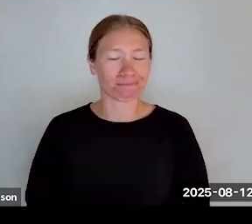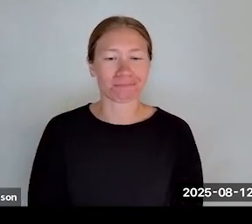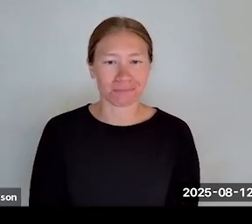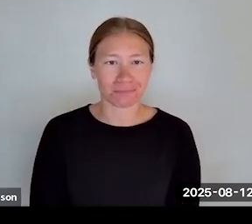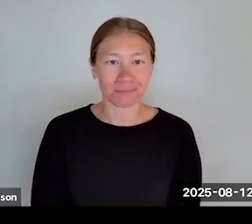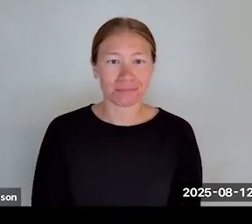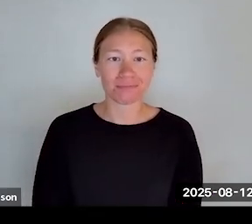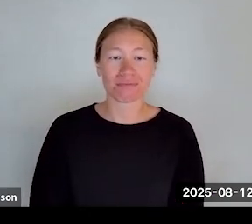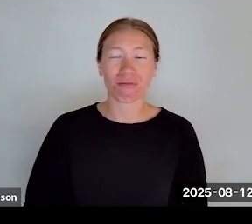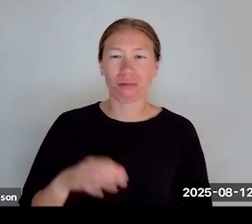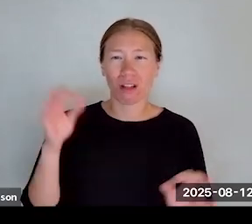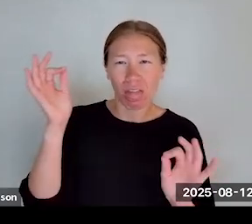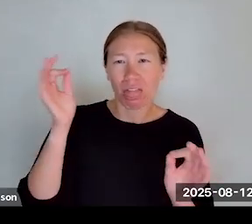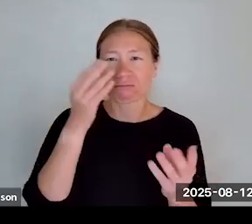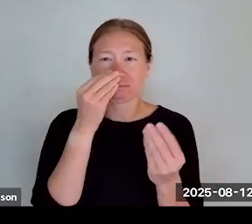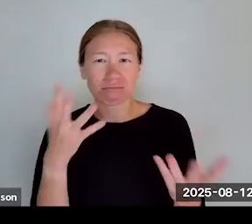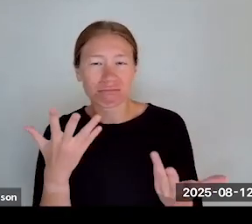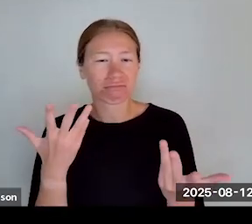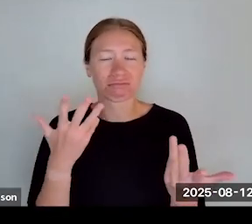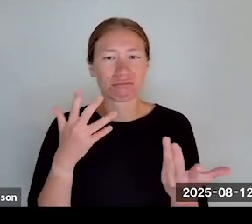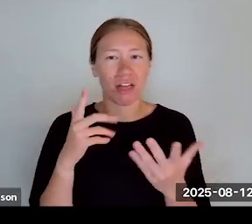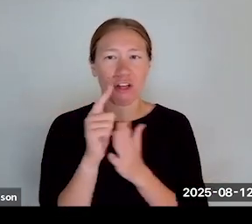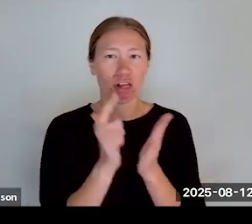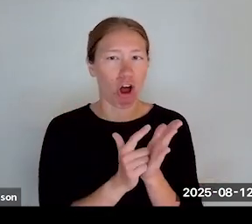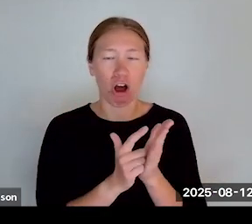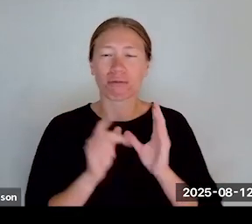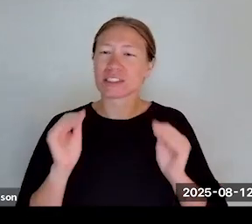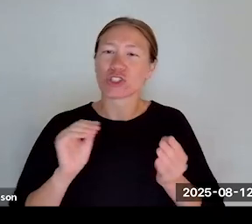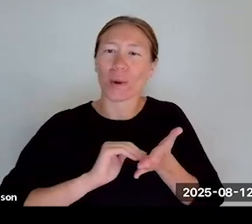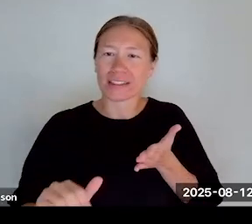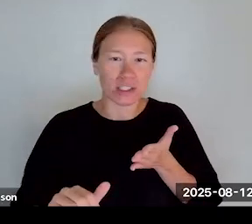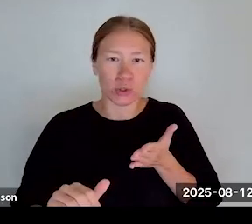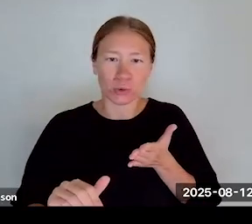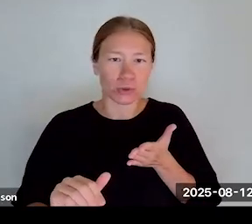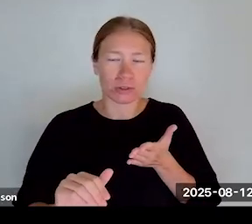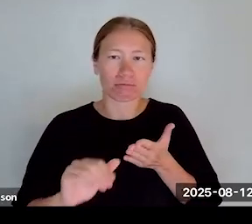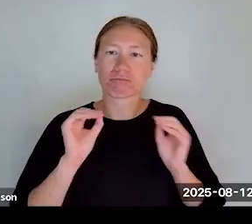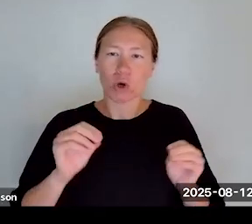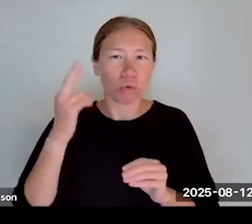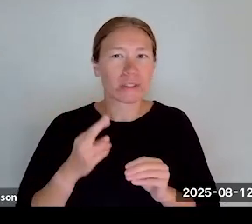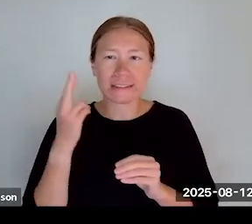Ignorance or indifference to the law is not an excuse as to why someone should not provide an accommodation